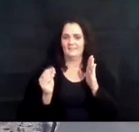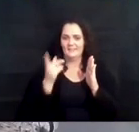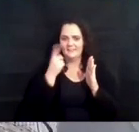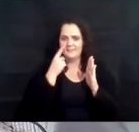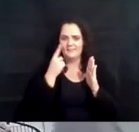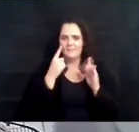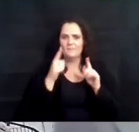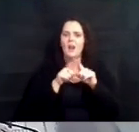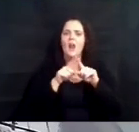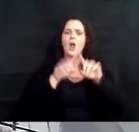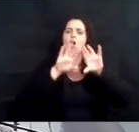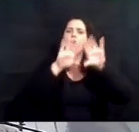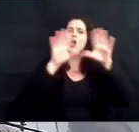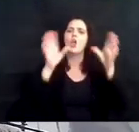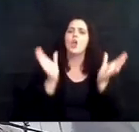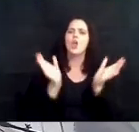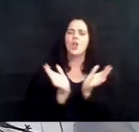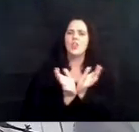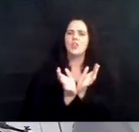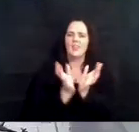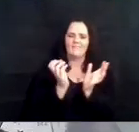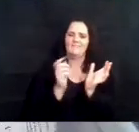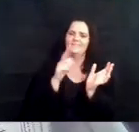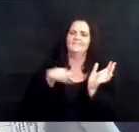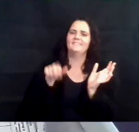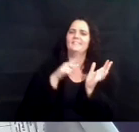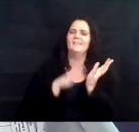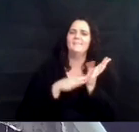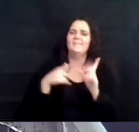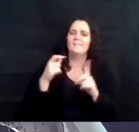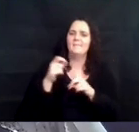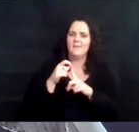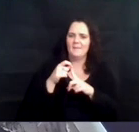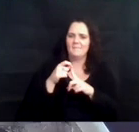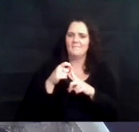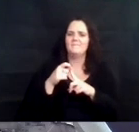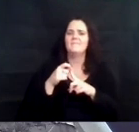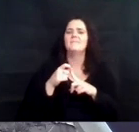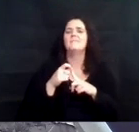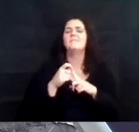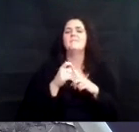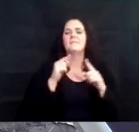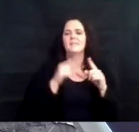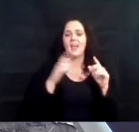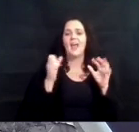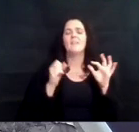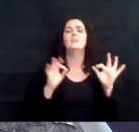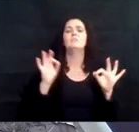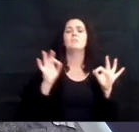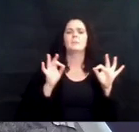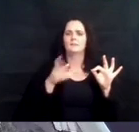can see, around the map, of these characters and they’re characters and motifs that he repeats often in his work.